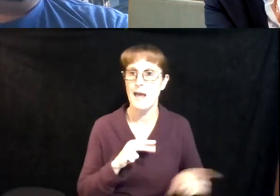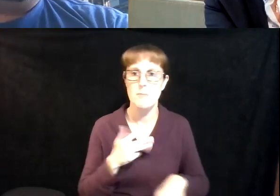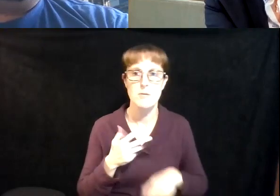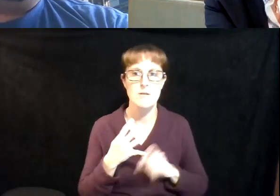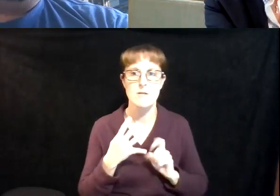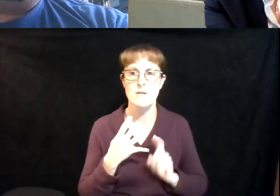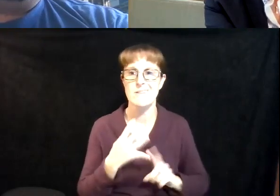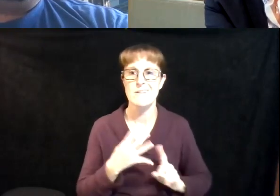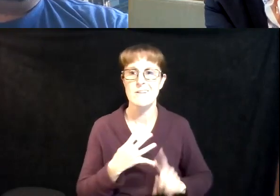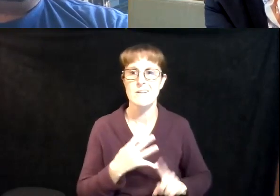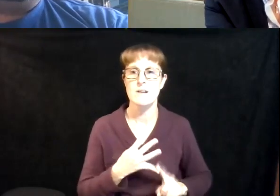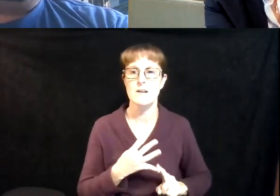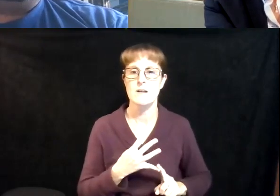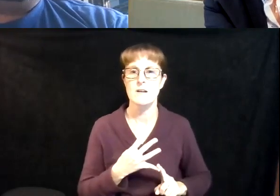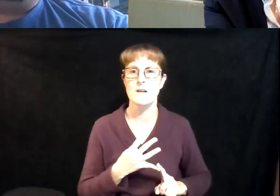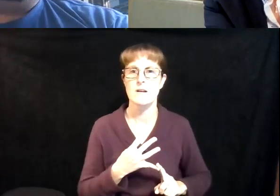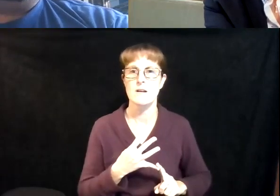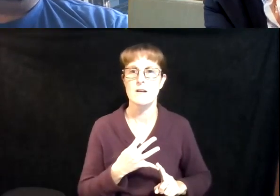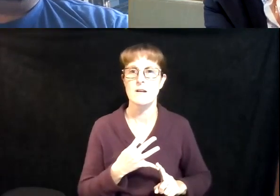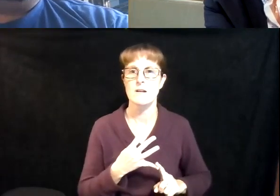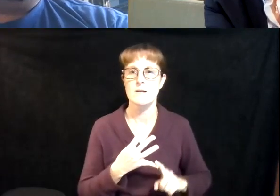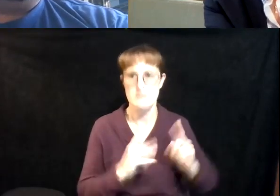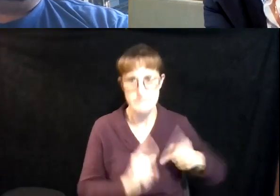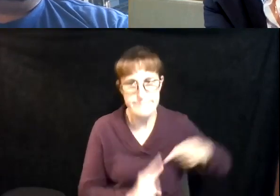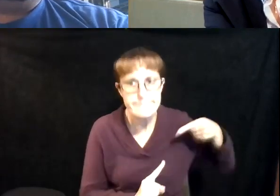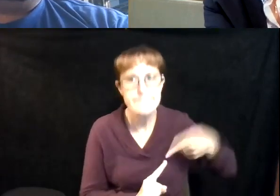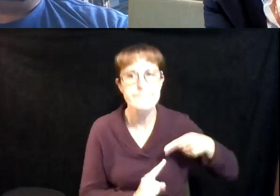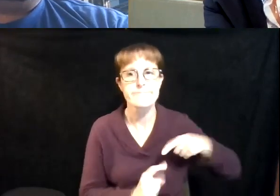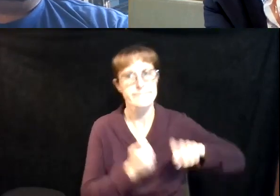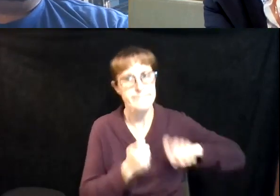discriminable, his ordering of the criteria.